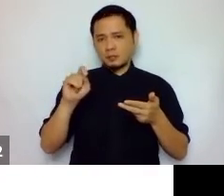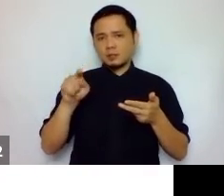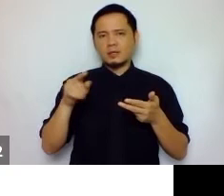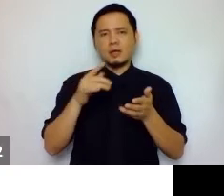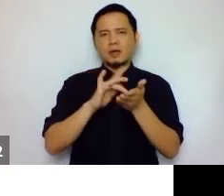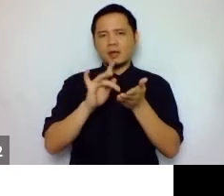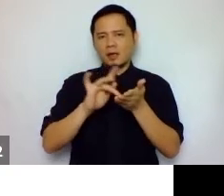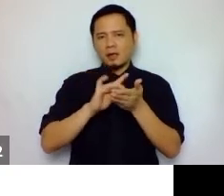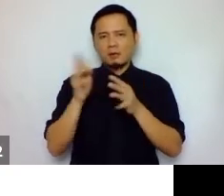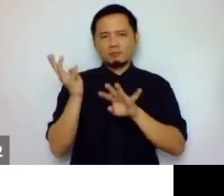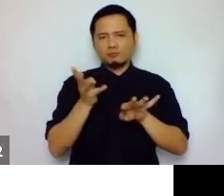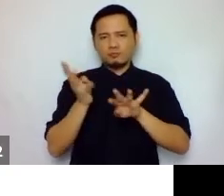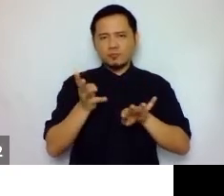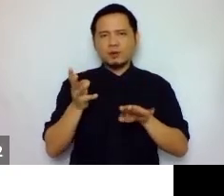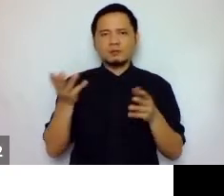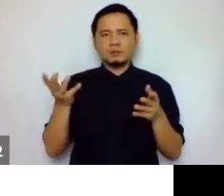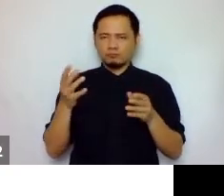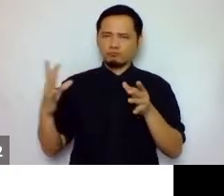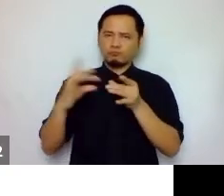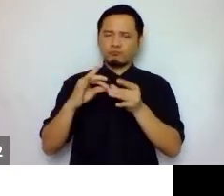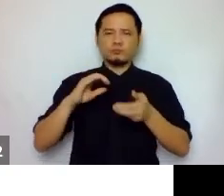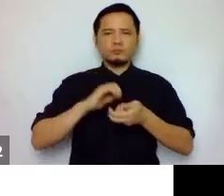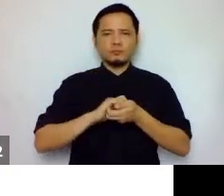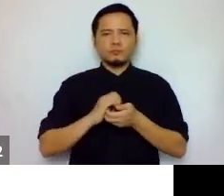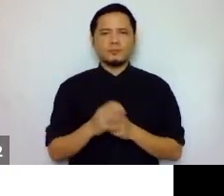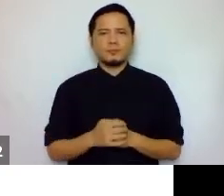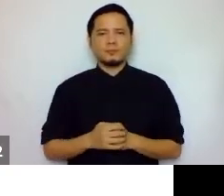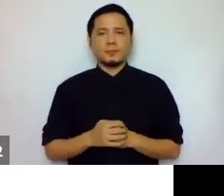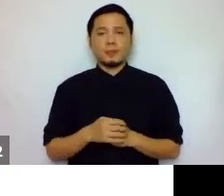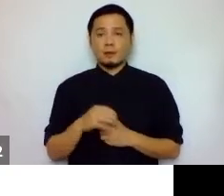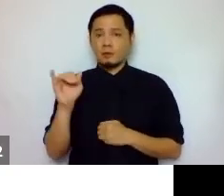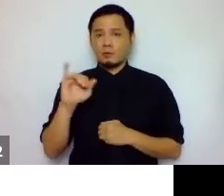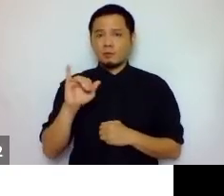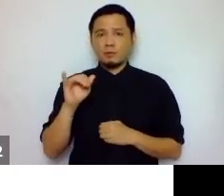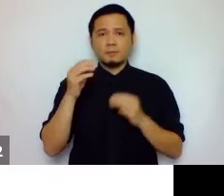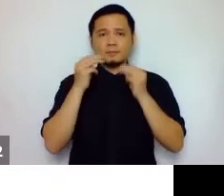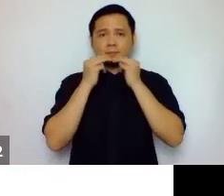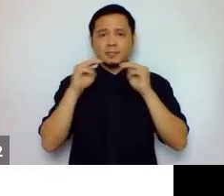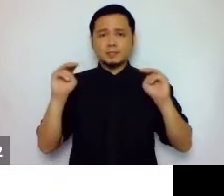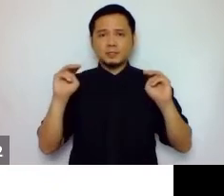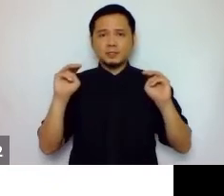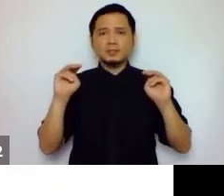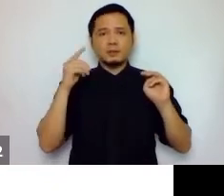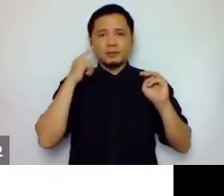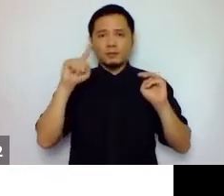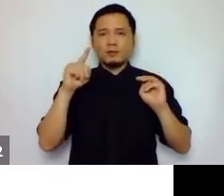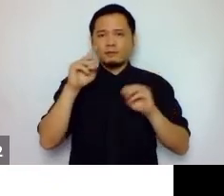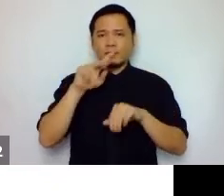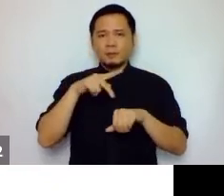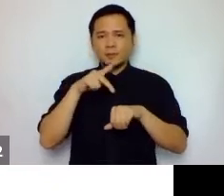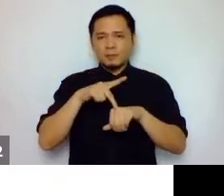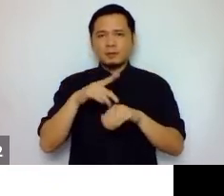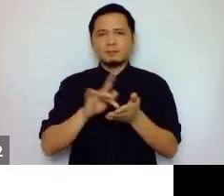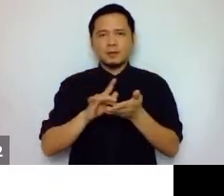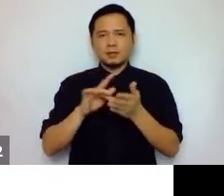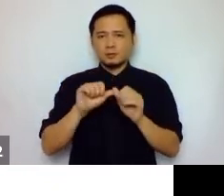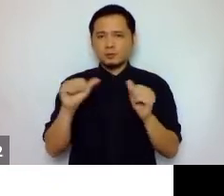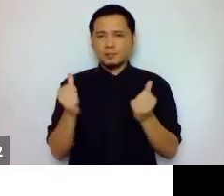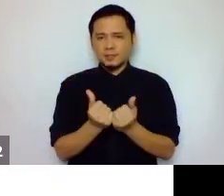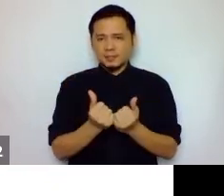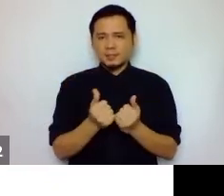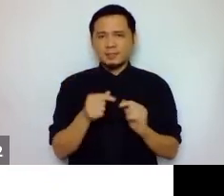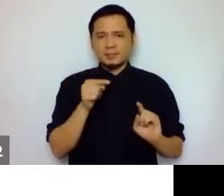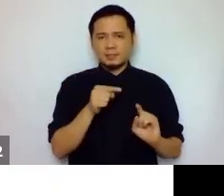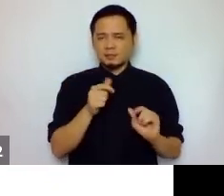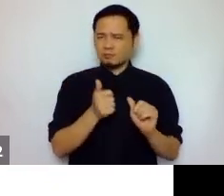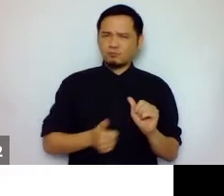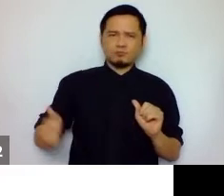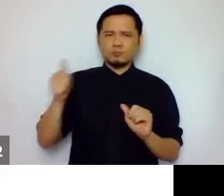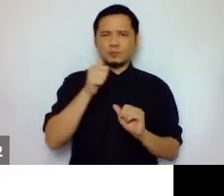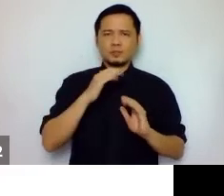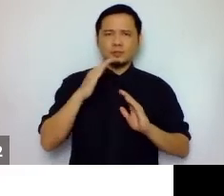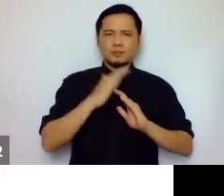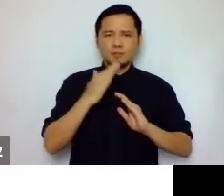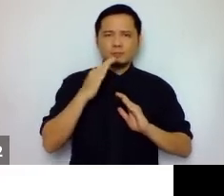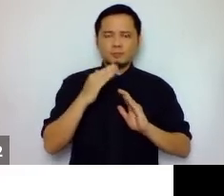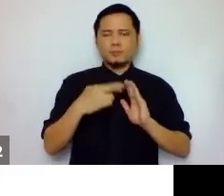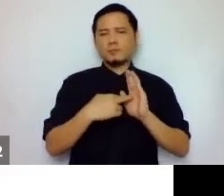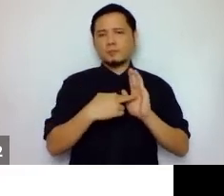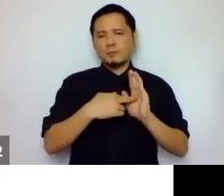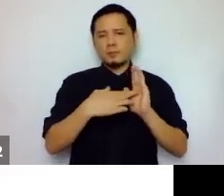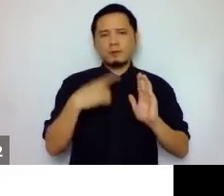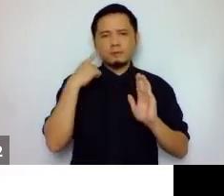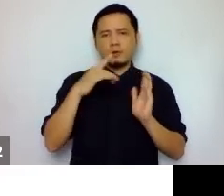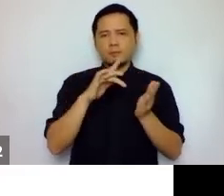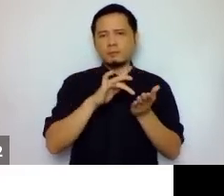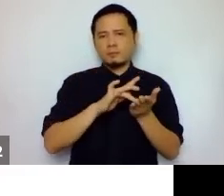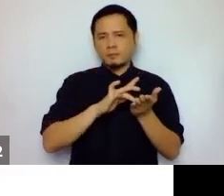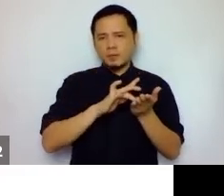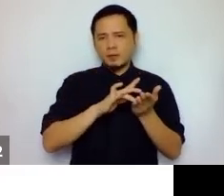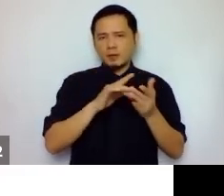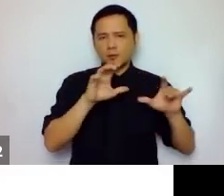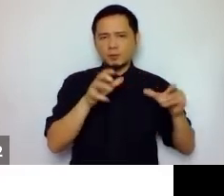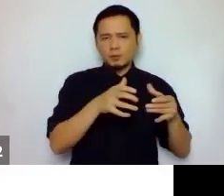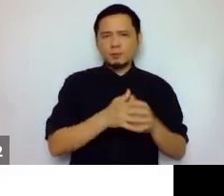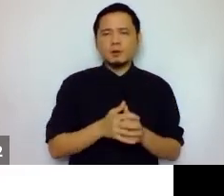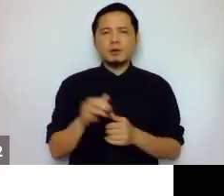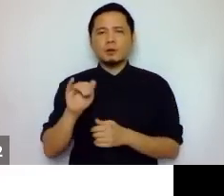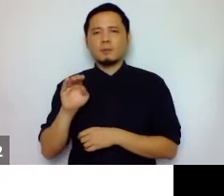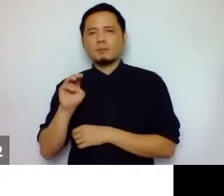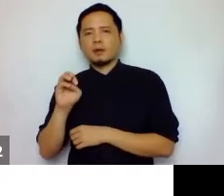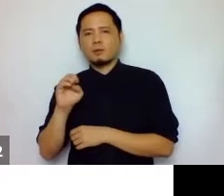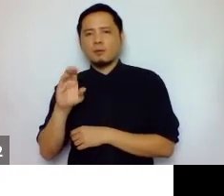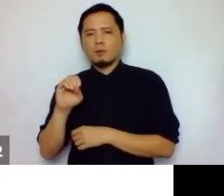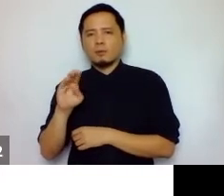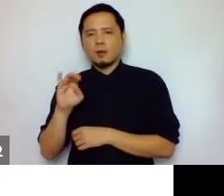We also have to strengthen the credibility of the message, the endorsement of the Philippine Medical Association which is the premiere medical organization representing the medical profession and the Philippine Society for Microbiology and Infectious Diseases.